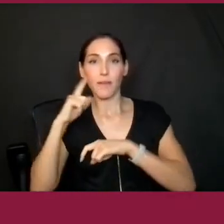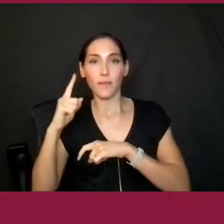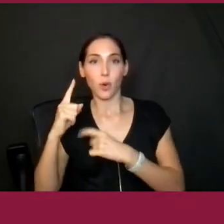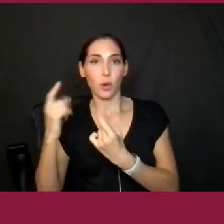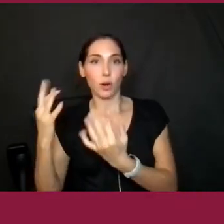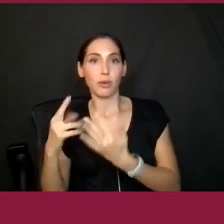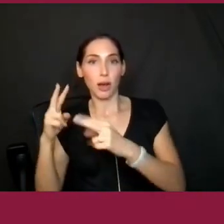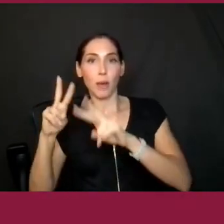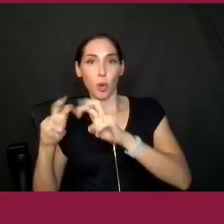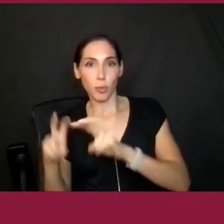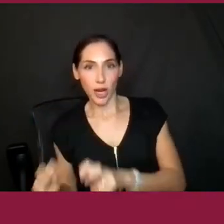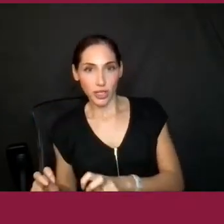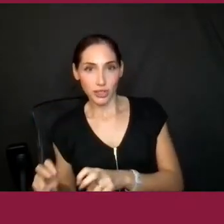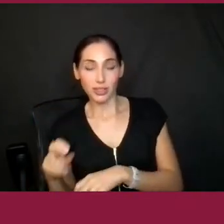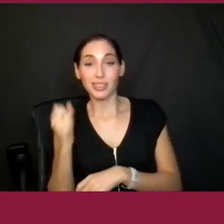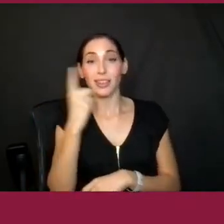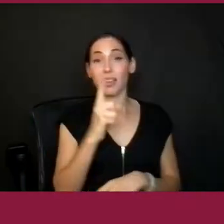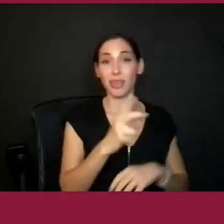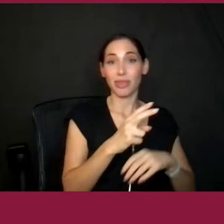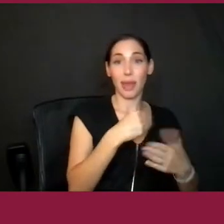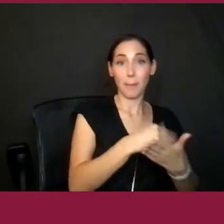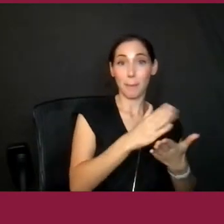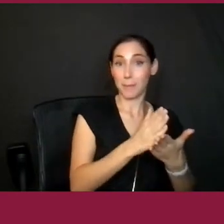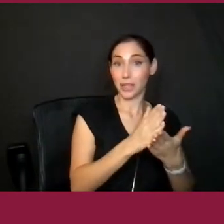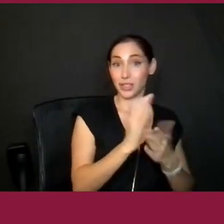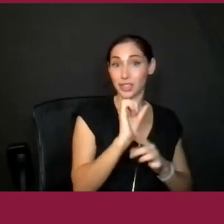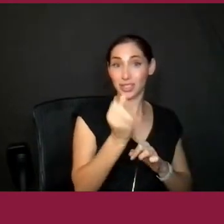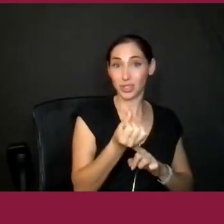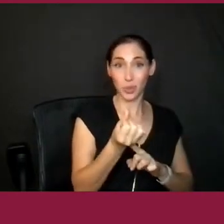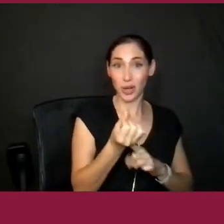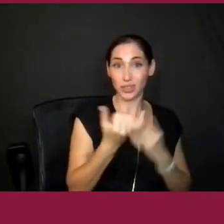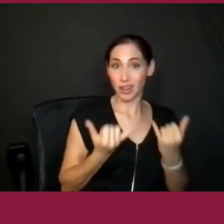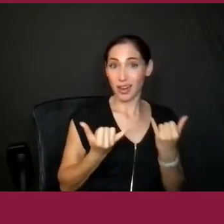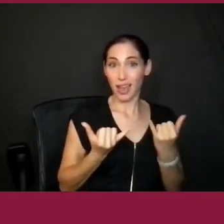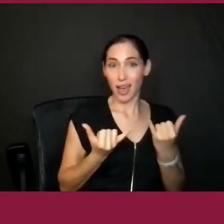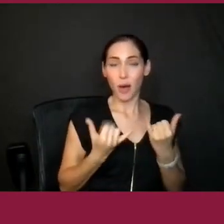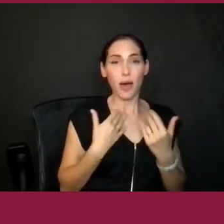Given the budget situation, there were a lot of bills that would have